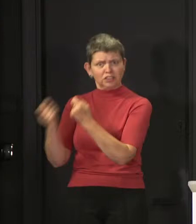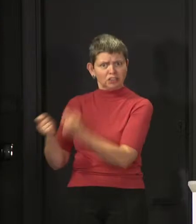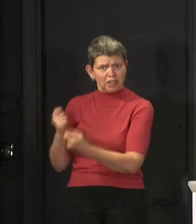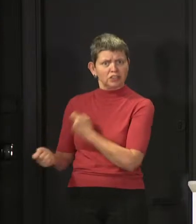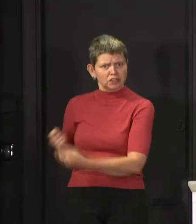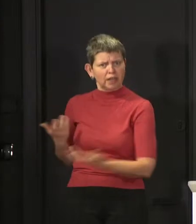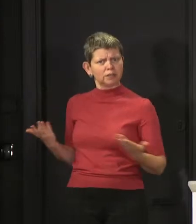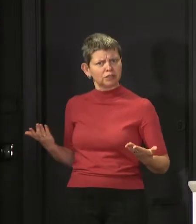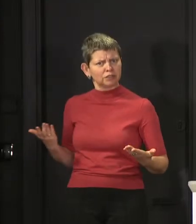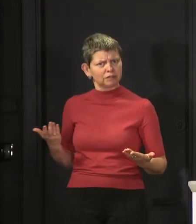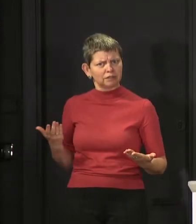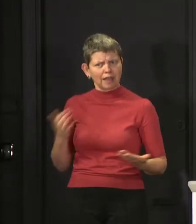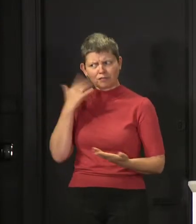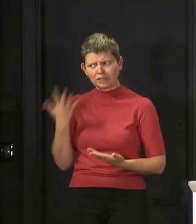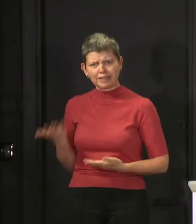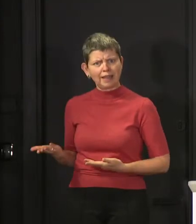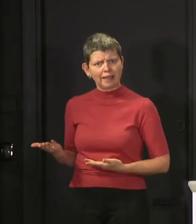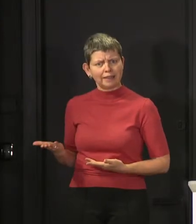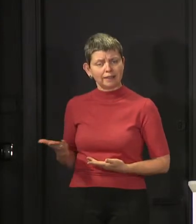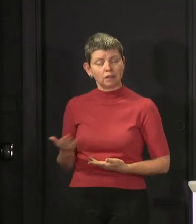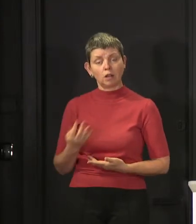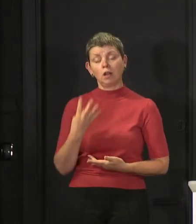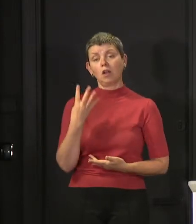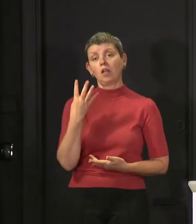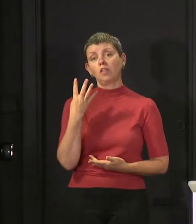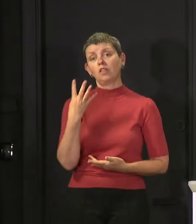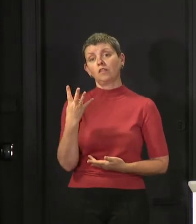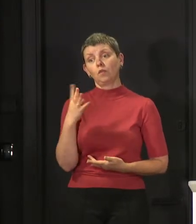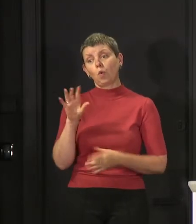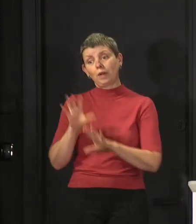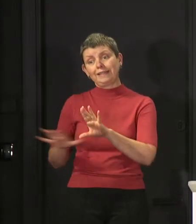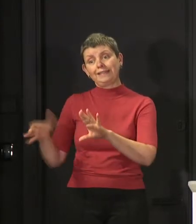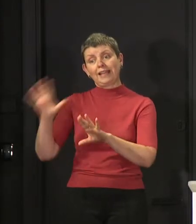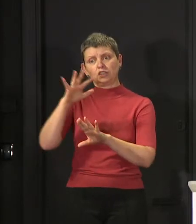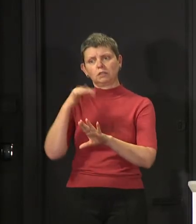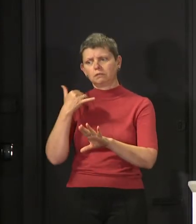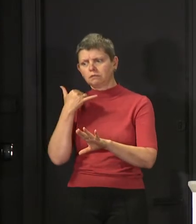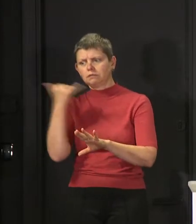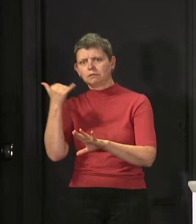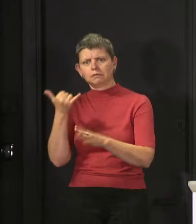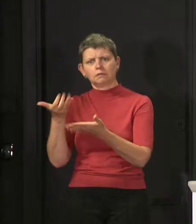Nick, that the four nations call that taken place on Wednesday if I'm getting my days